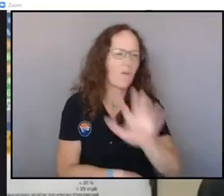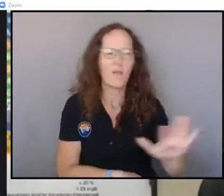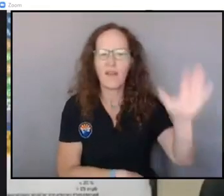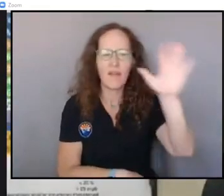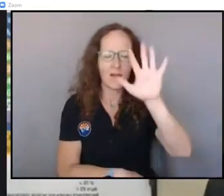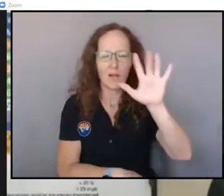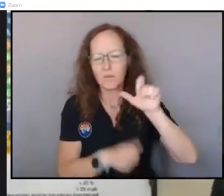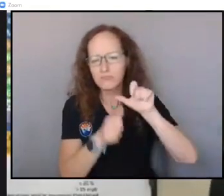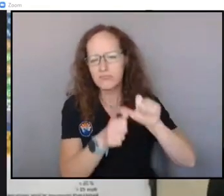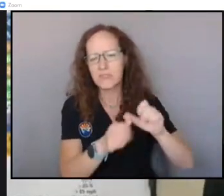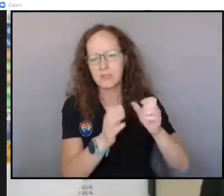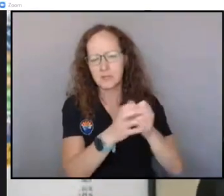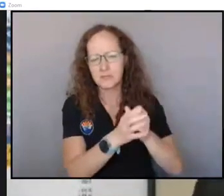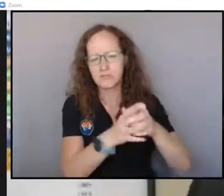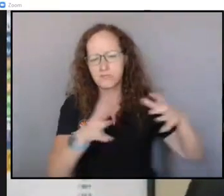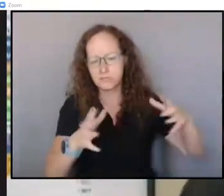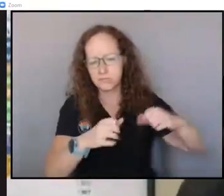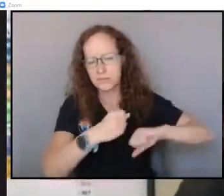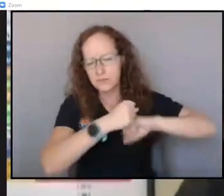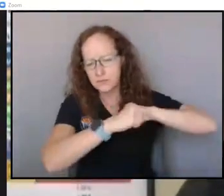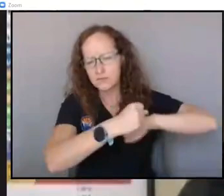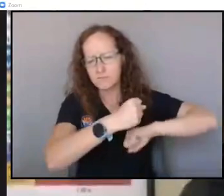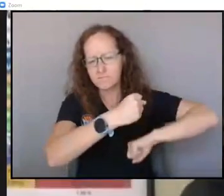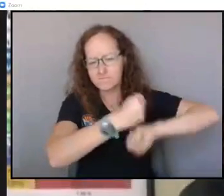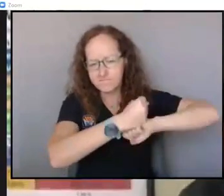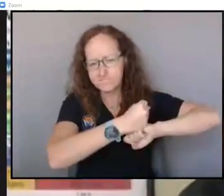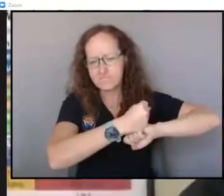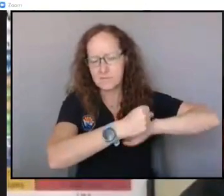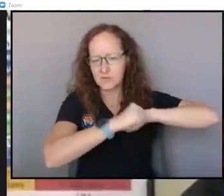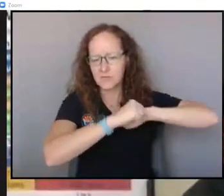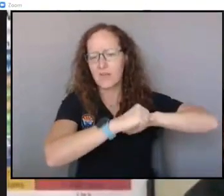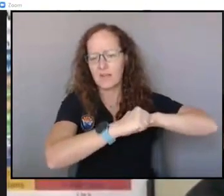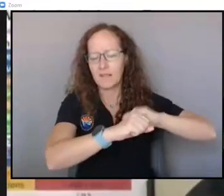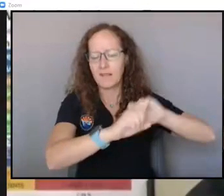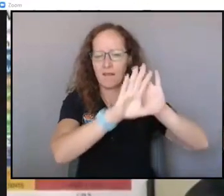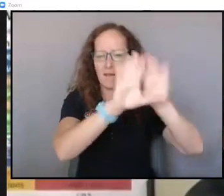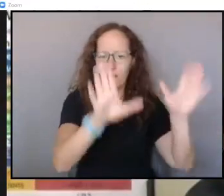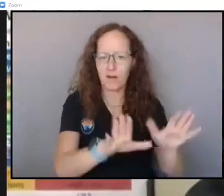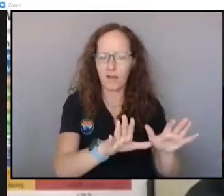EQUIPMENT, THE LOCAL GOVERNMENT RESOURCES, BOTH LOCAL AND FROM OUT OF THE REGION.